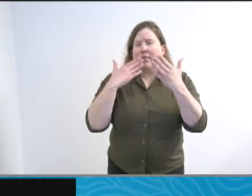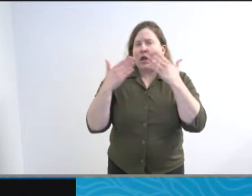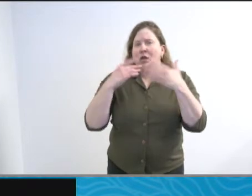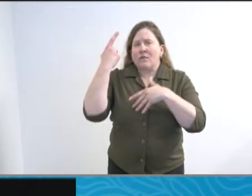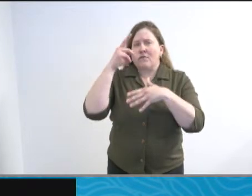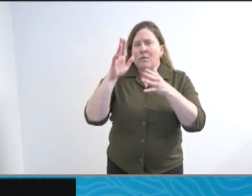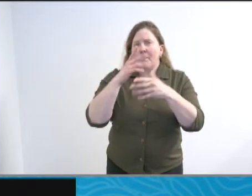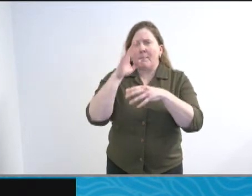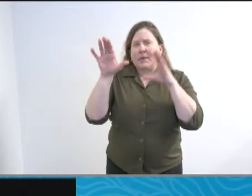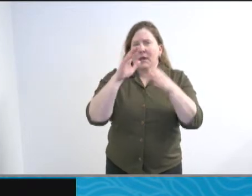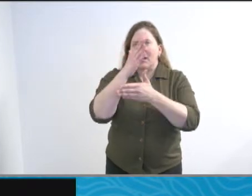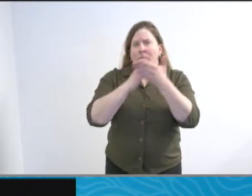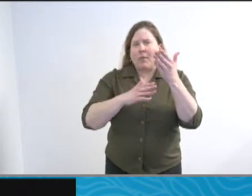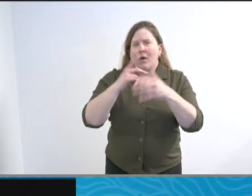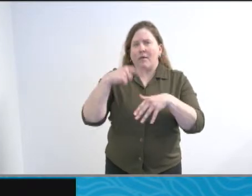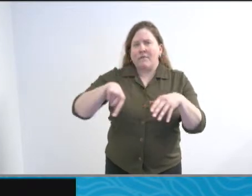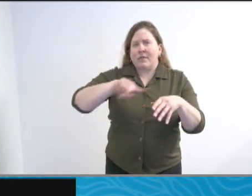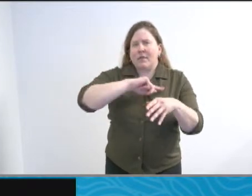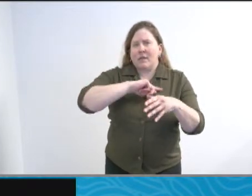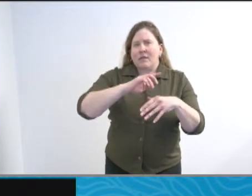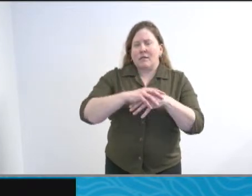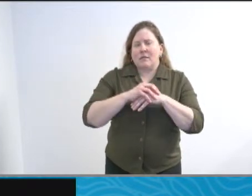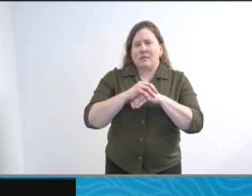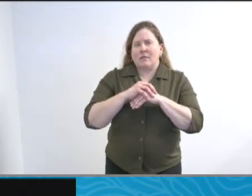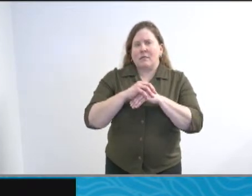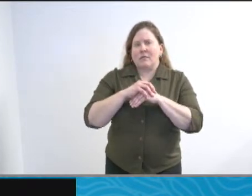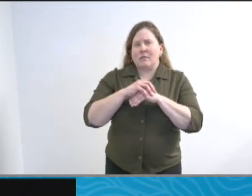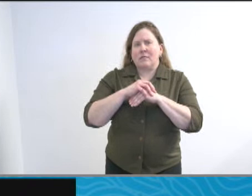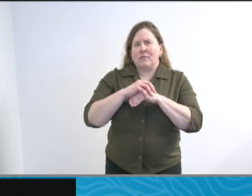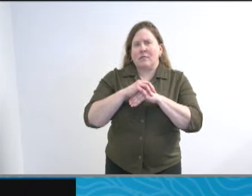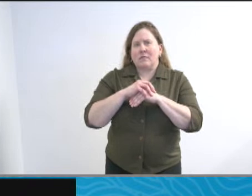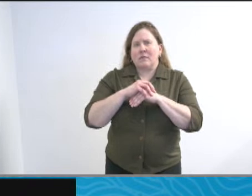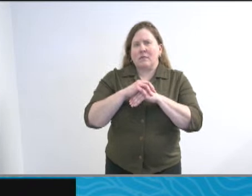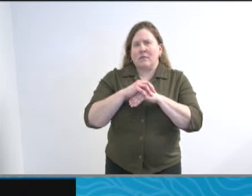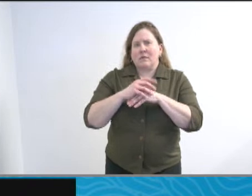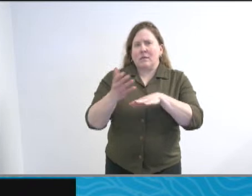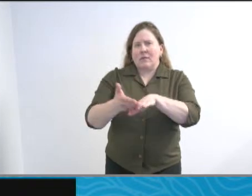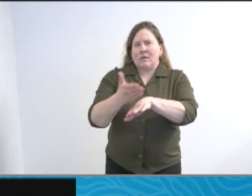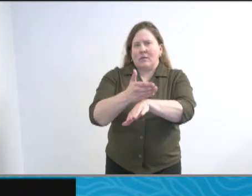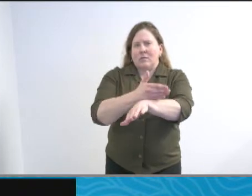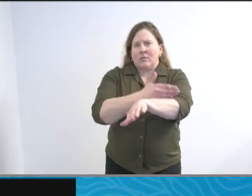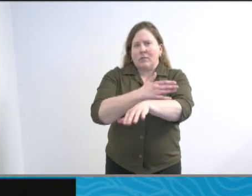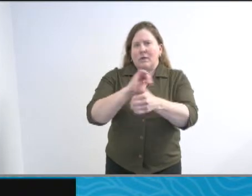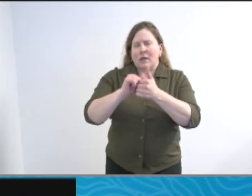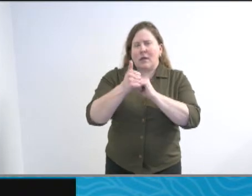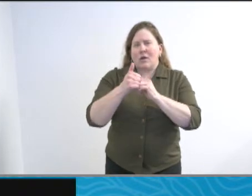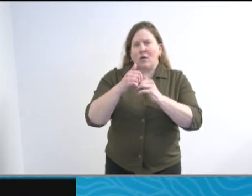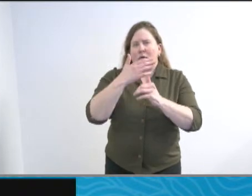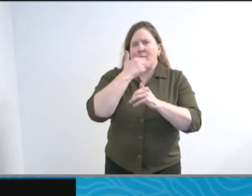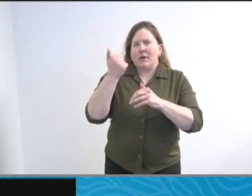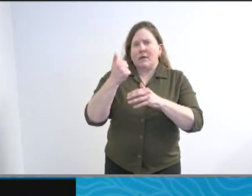We're continuing to work and center your voice to just improve how we can best invest in our students.